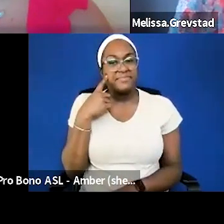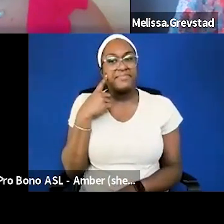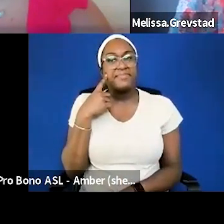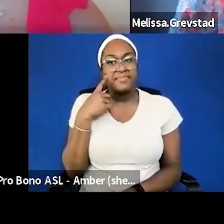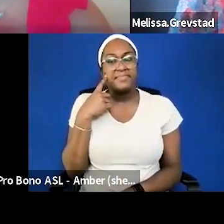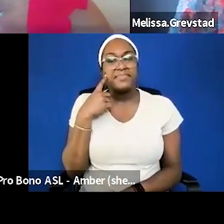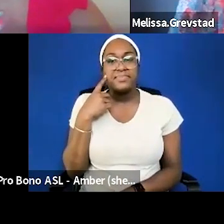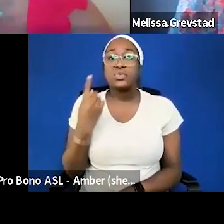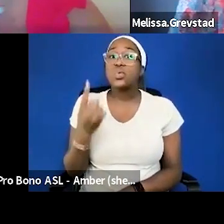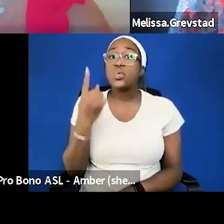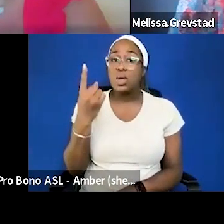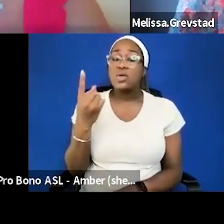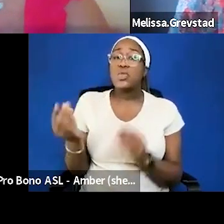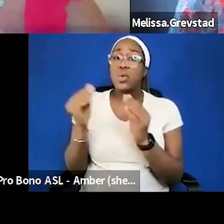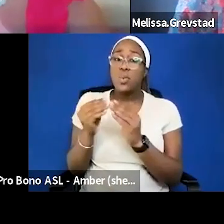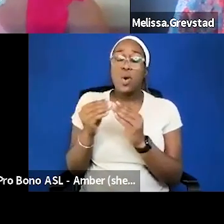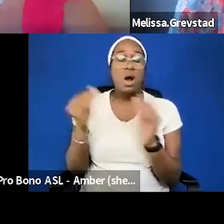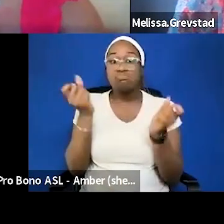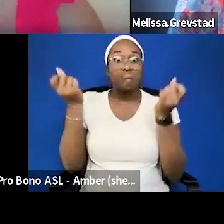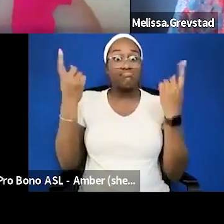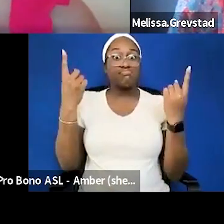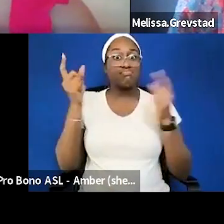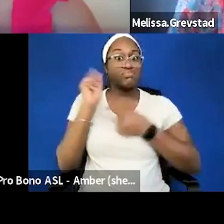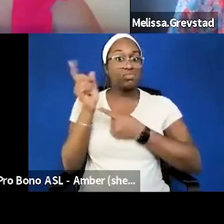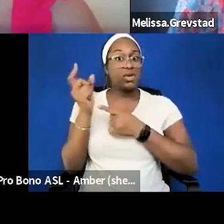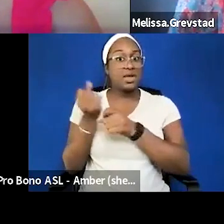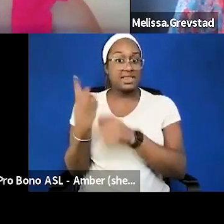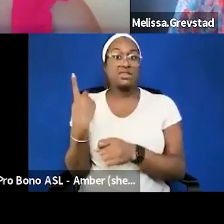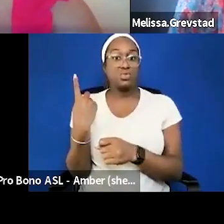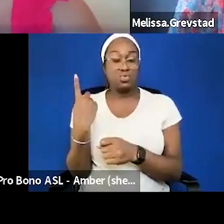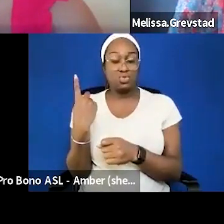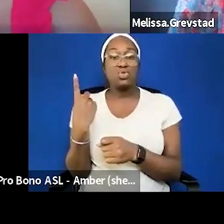one of the more like aha moments for us last year we released a study.